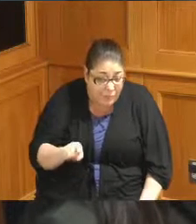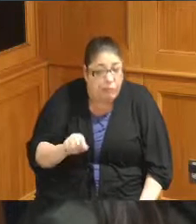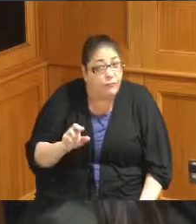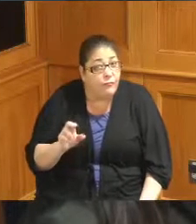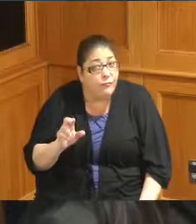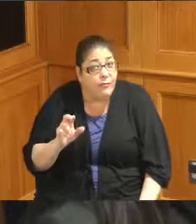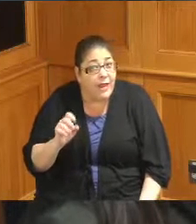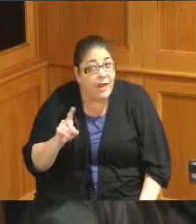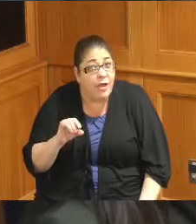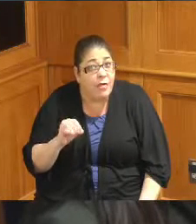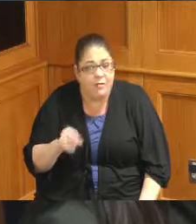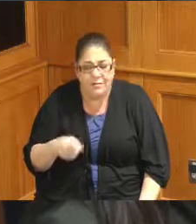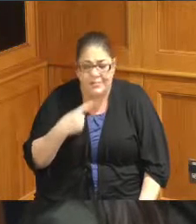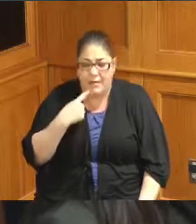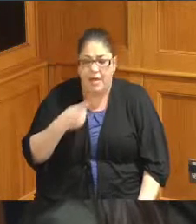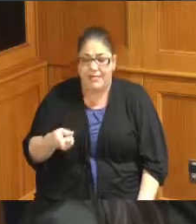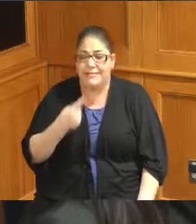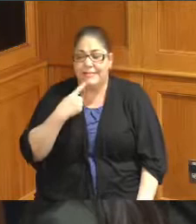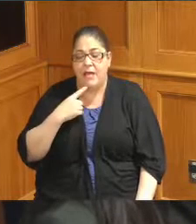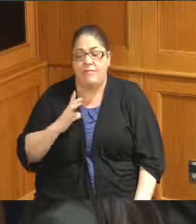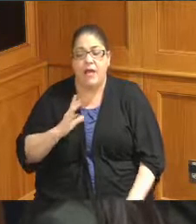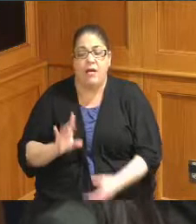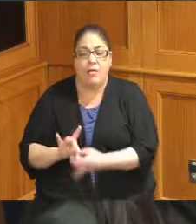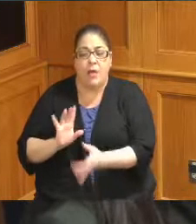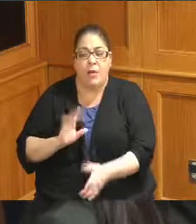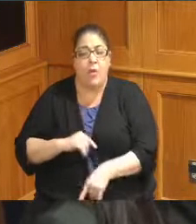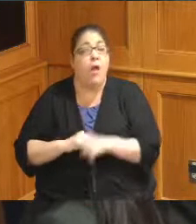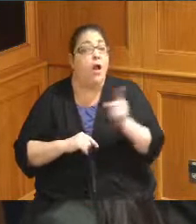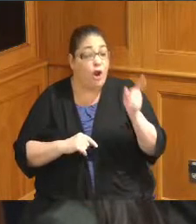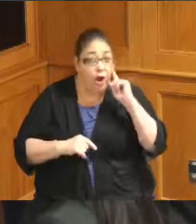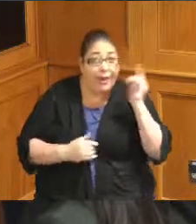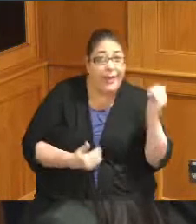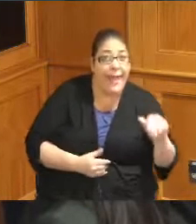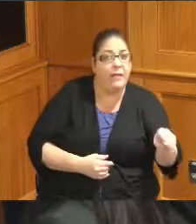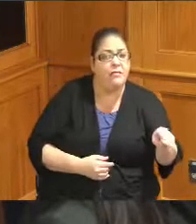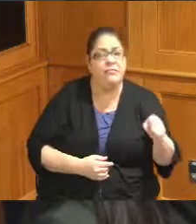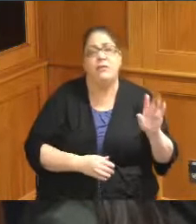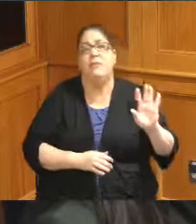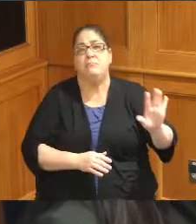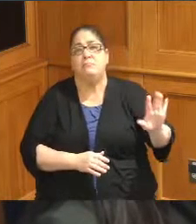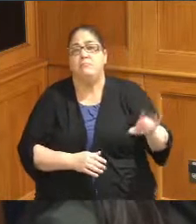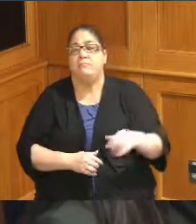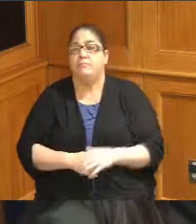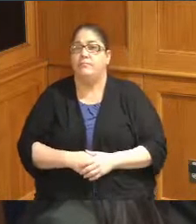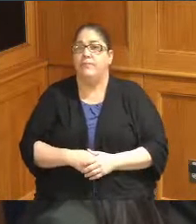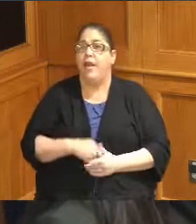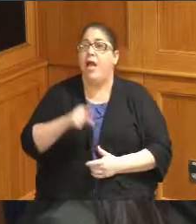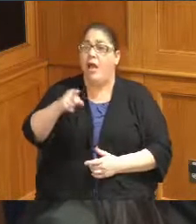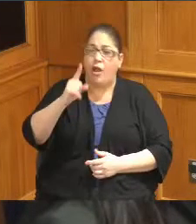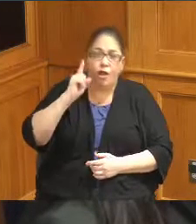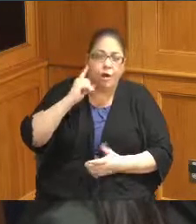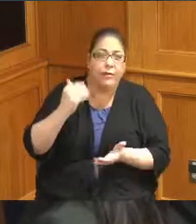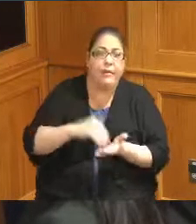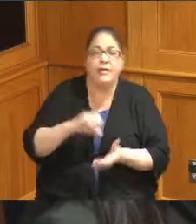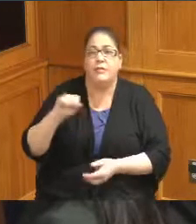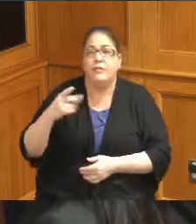let it go it set it over there I let it go they told me that Sharonville was on board I let that